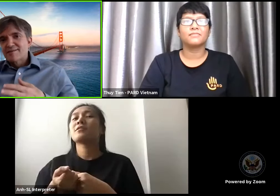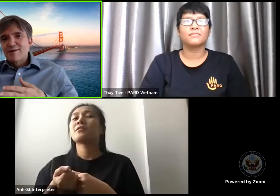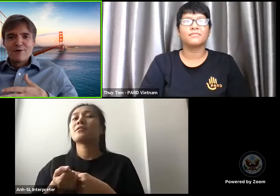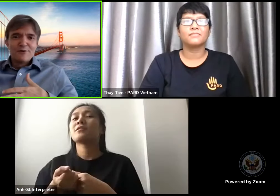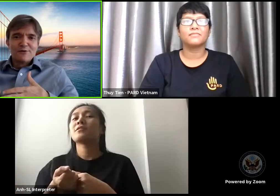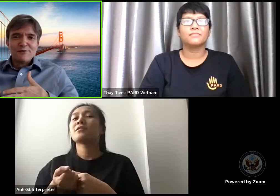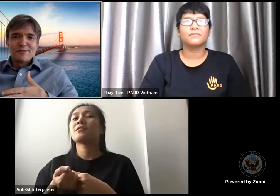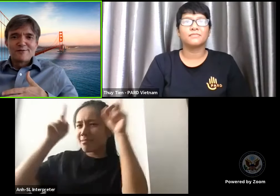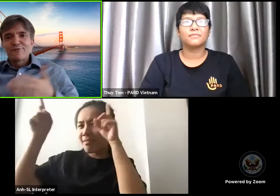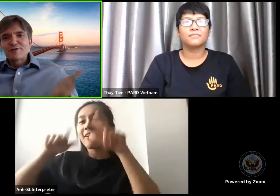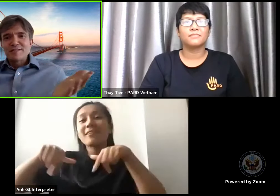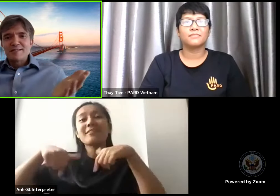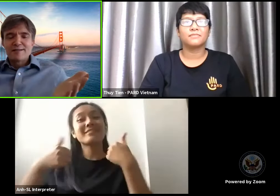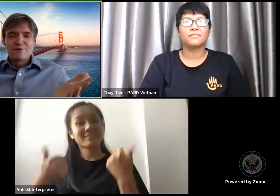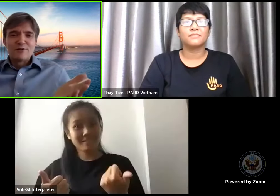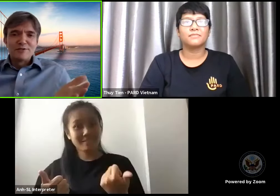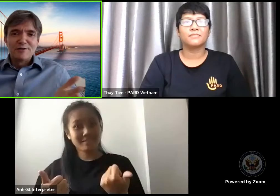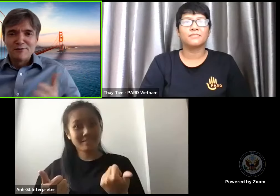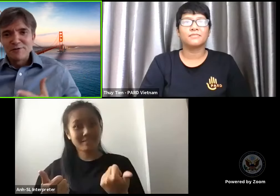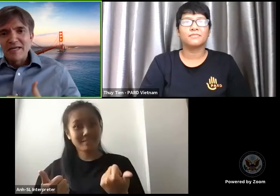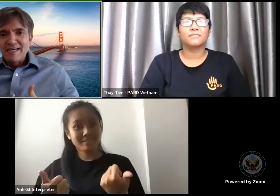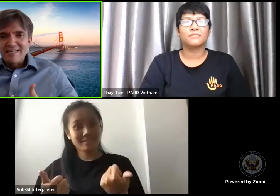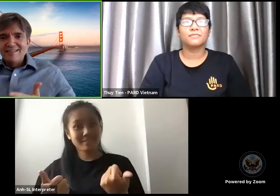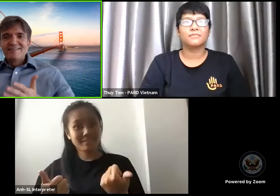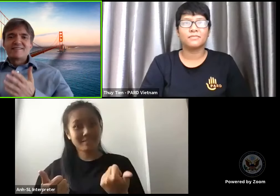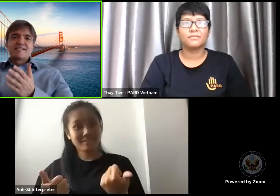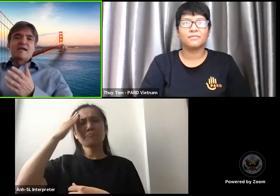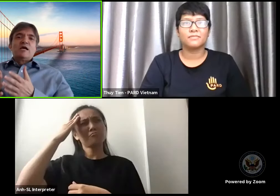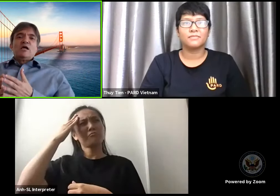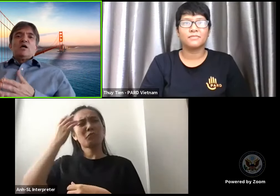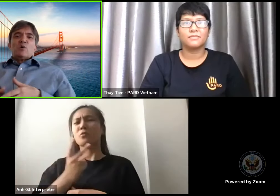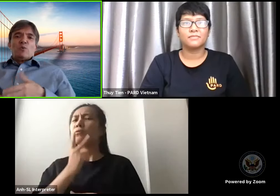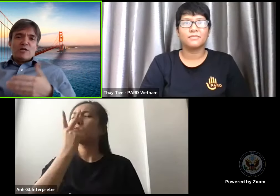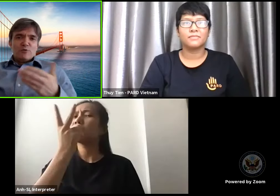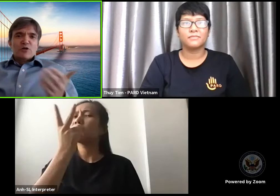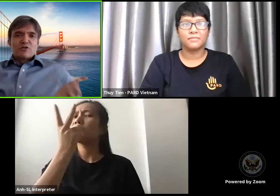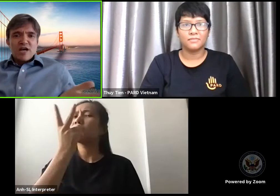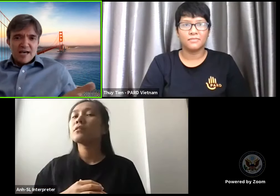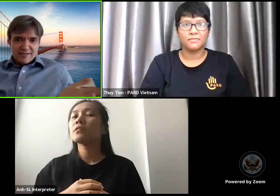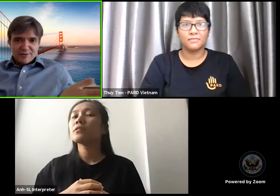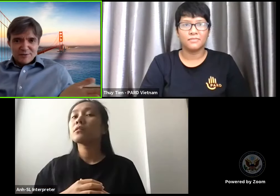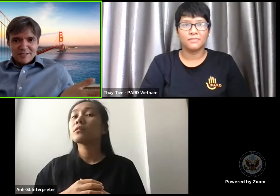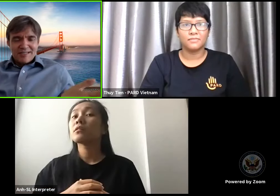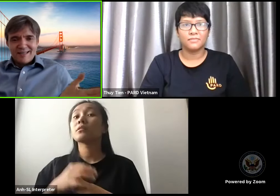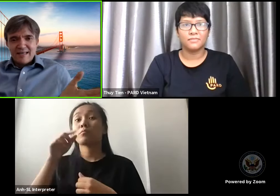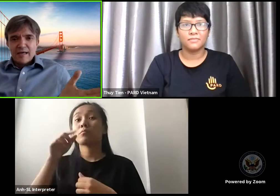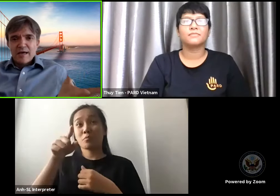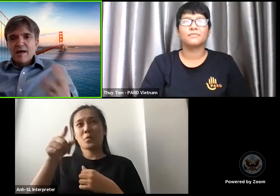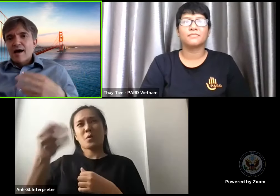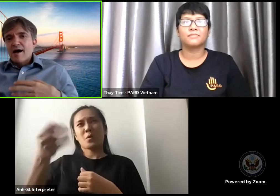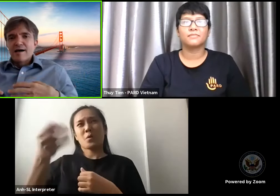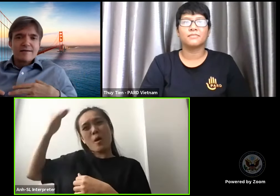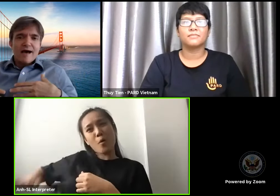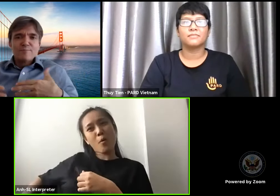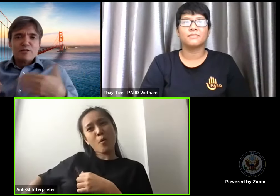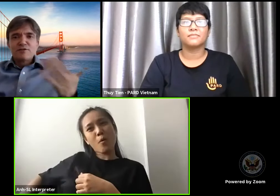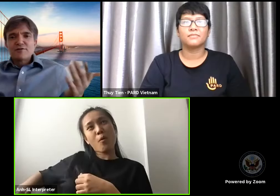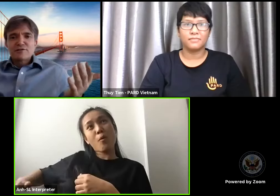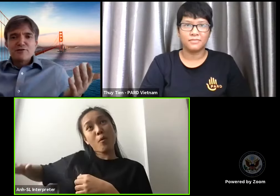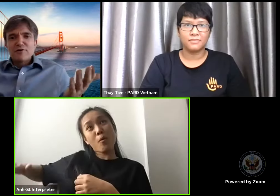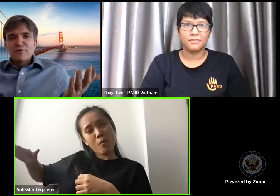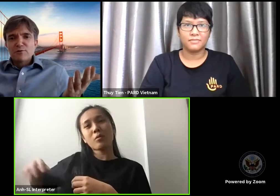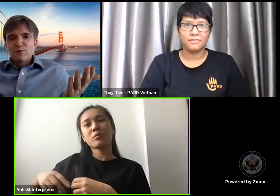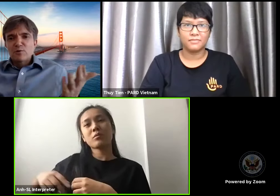So, the first thing that I want to know is when you were a child, I'd be curious to know